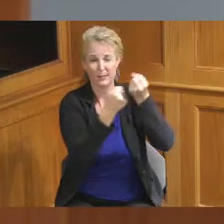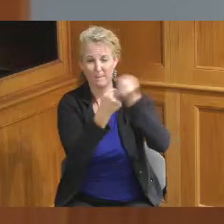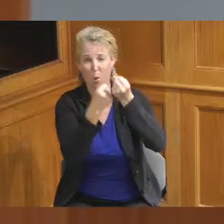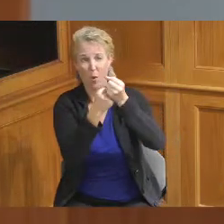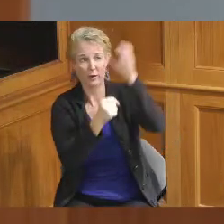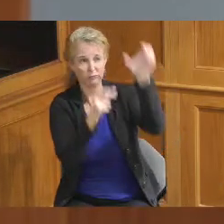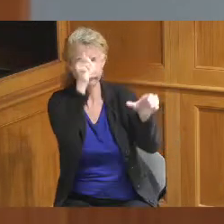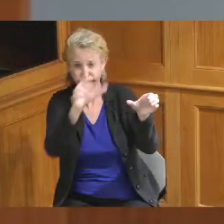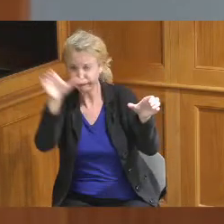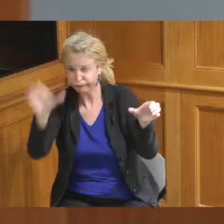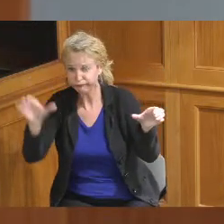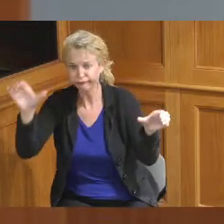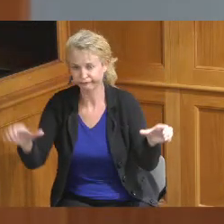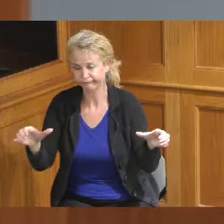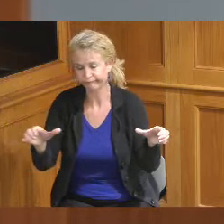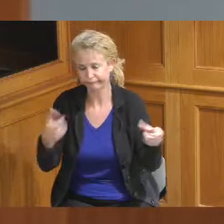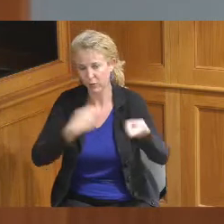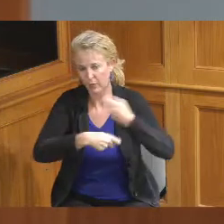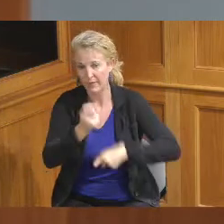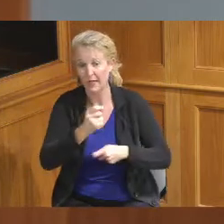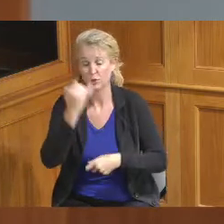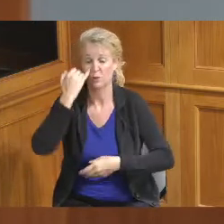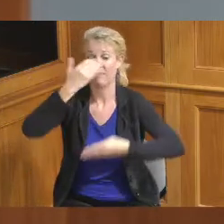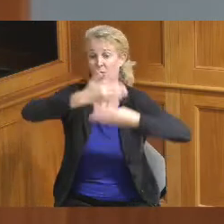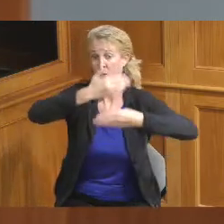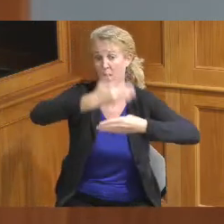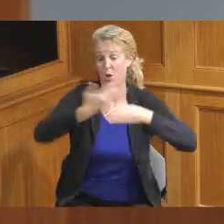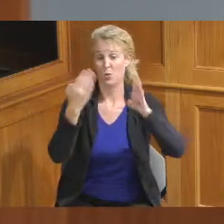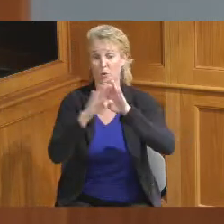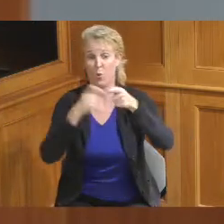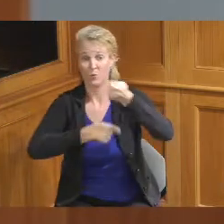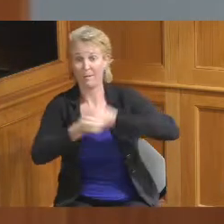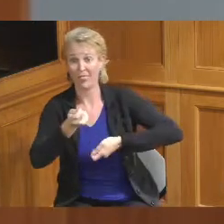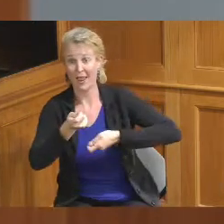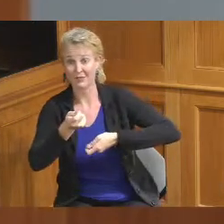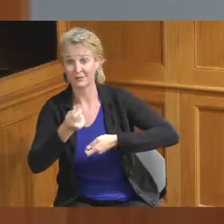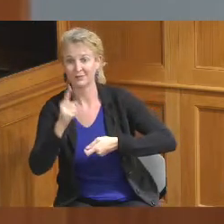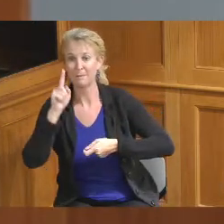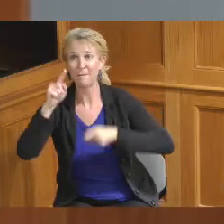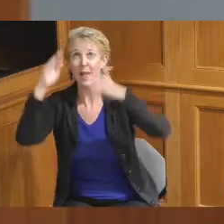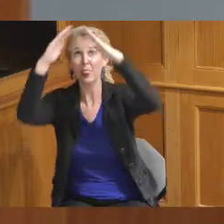need to be taken so if you replace the windows and the doors in a house but it has a leaky roof